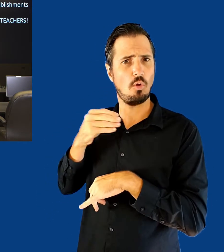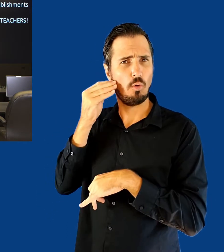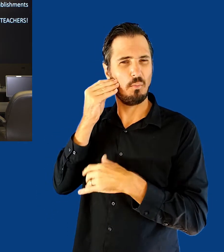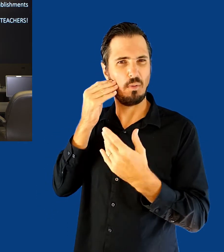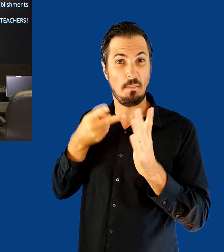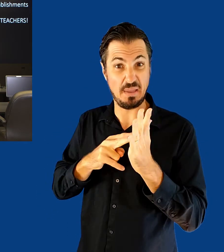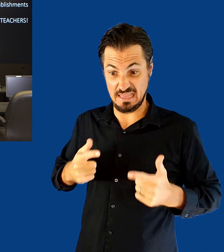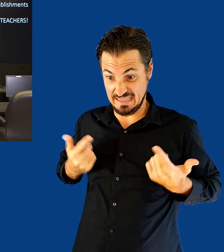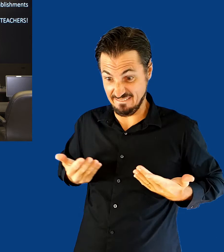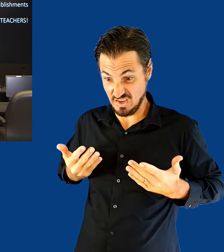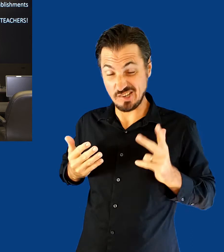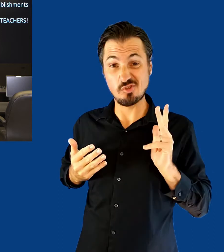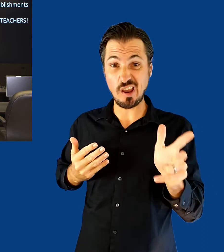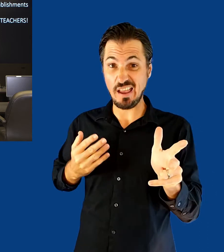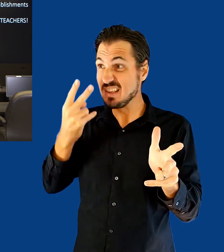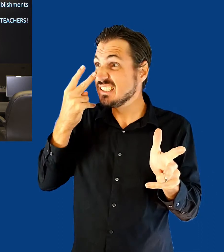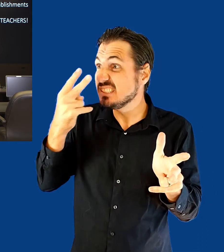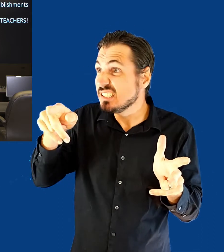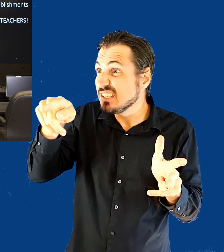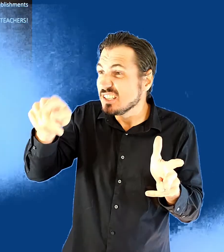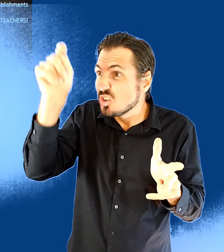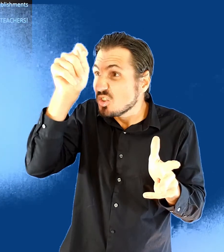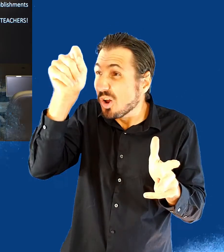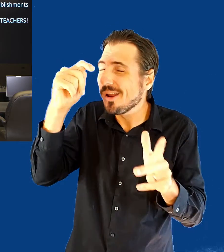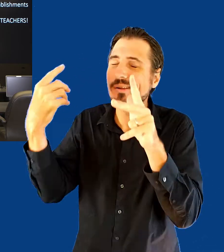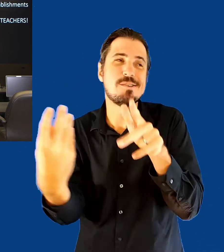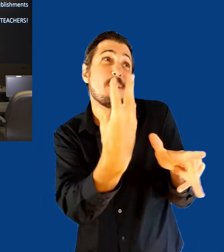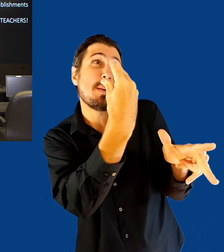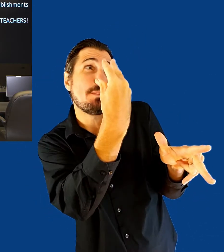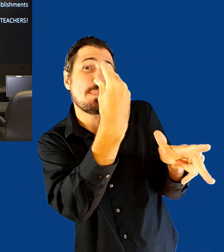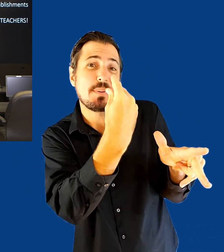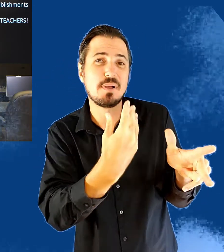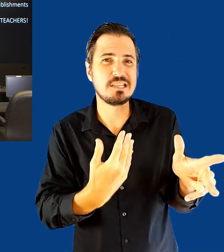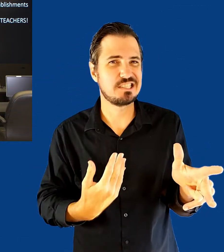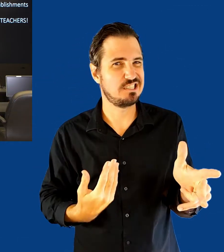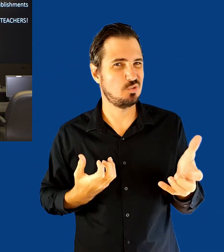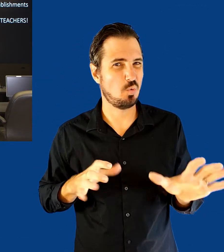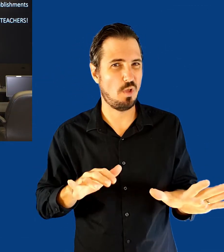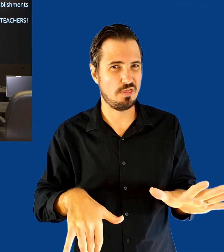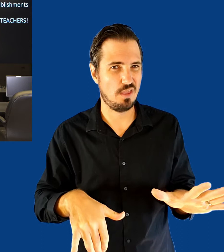I want to thank all of you who are continuing to sacrifice and exercise restraint by remaining at home.